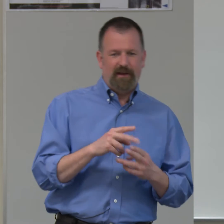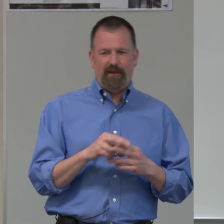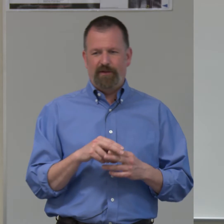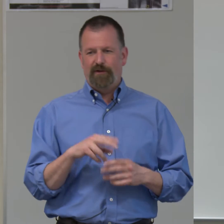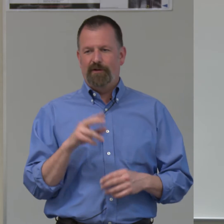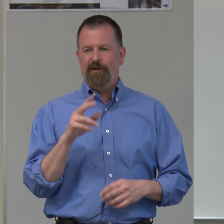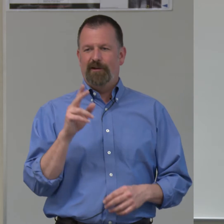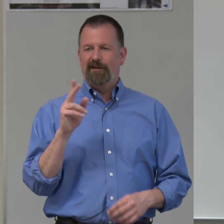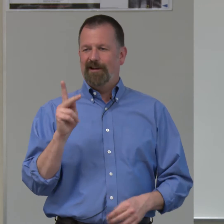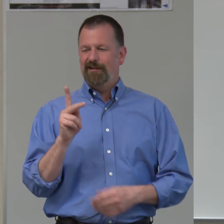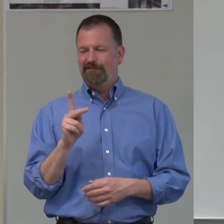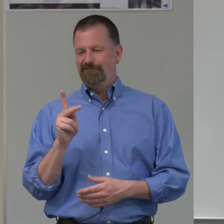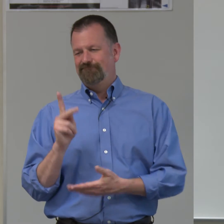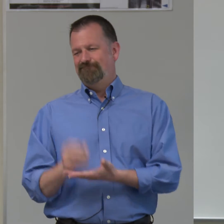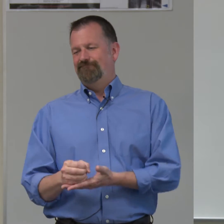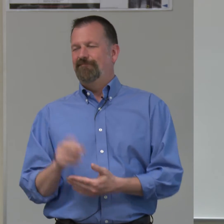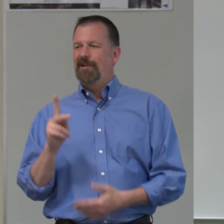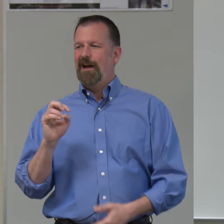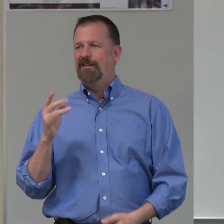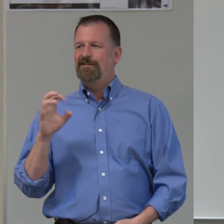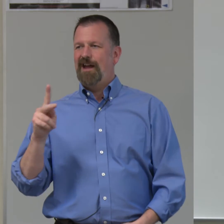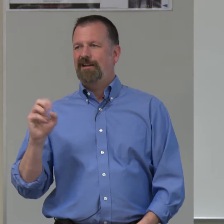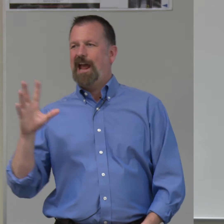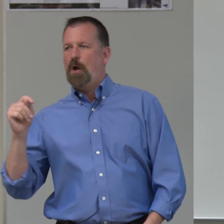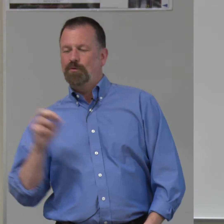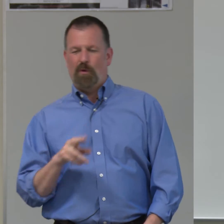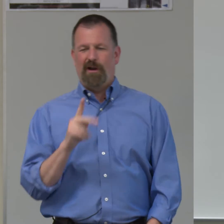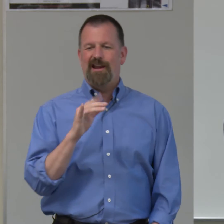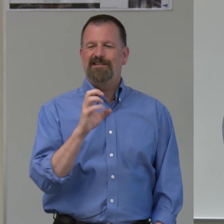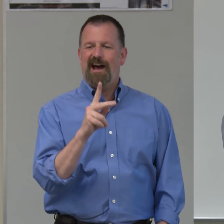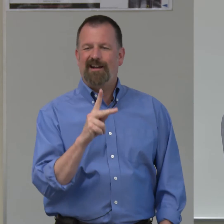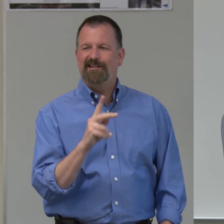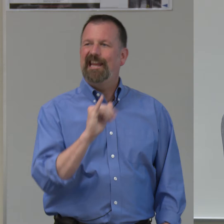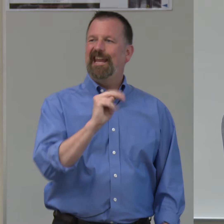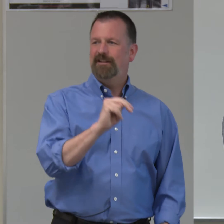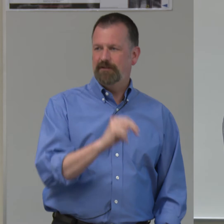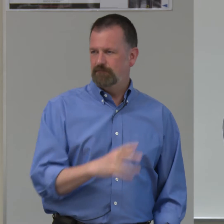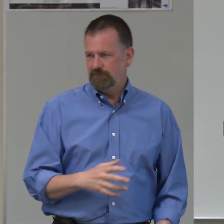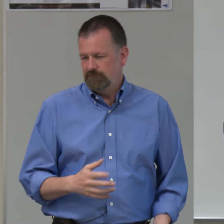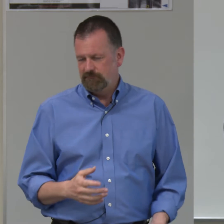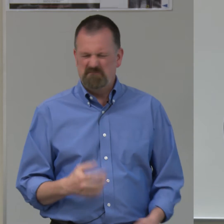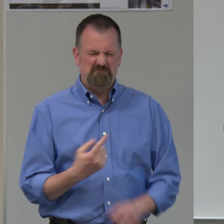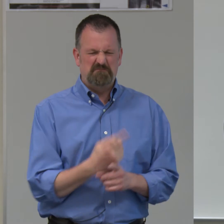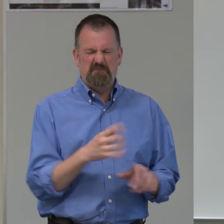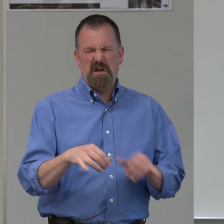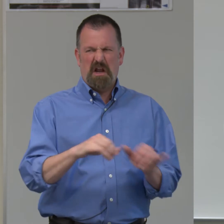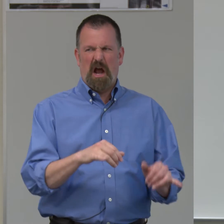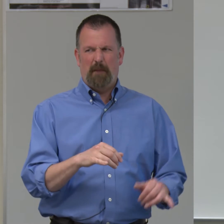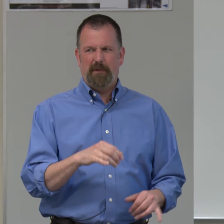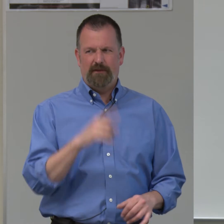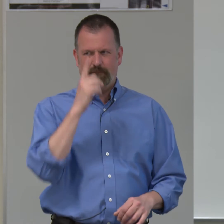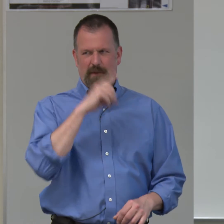either knocked in or knocked out, so they're a rich strain to use, and we implant these